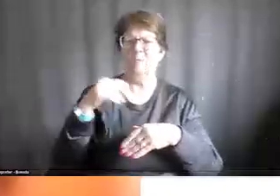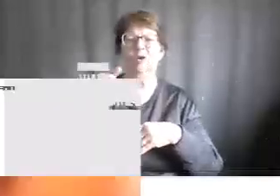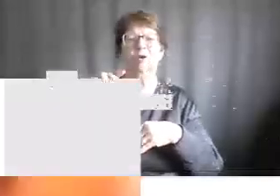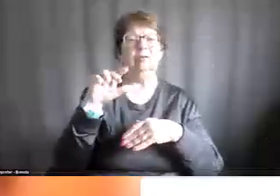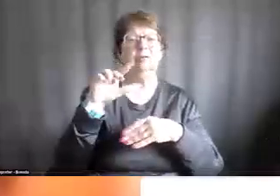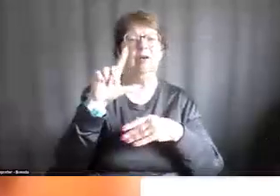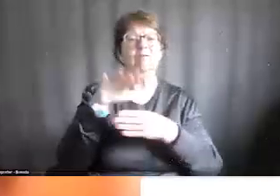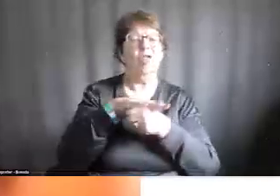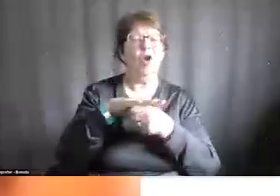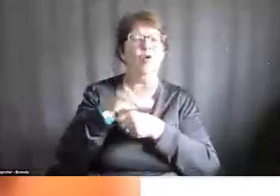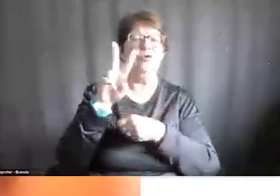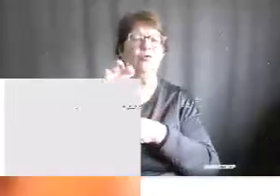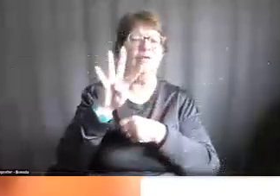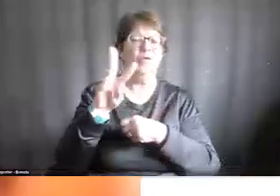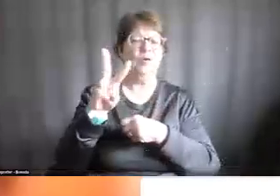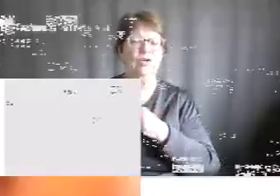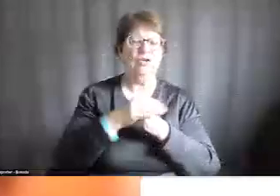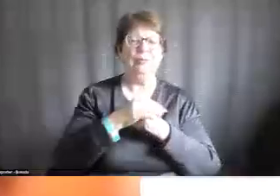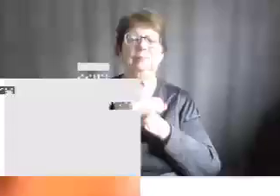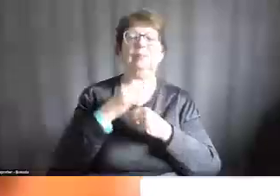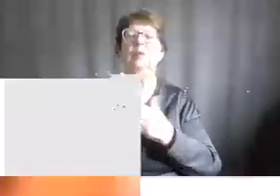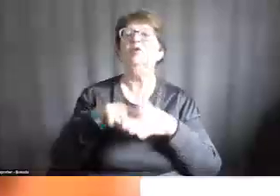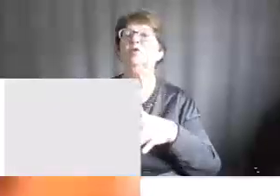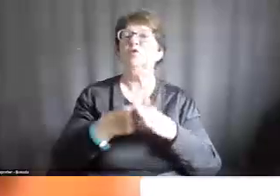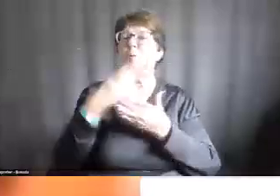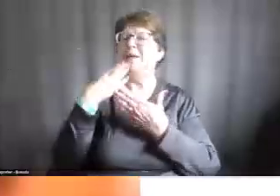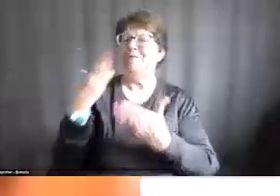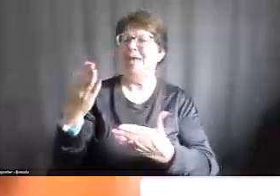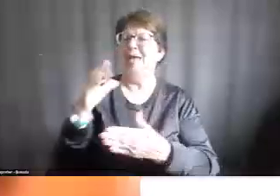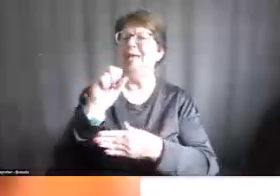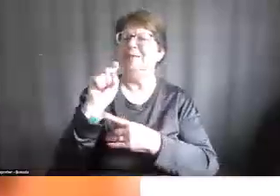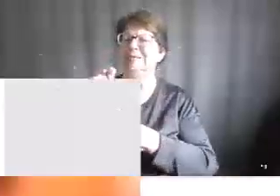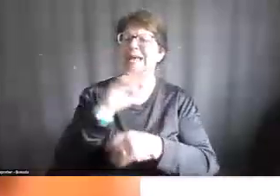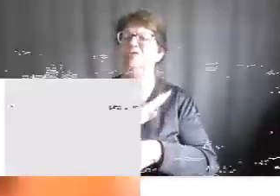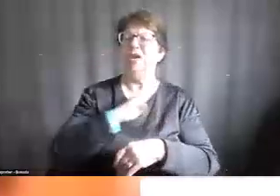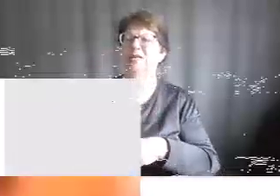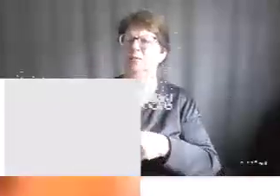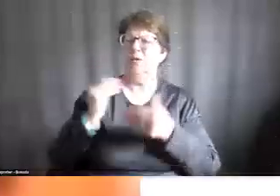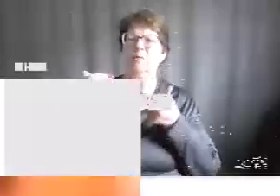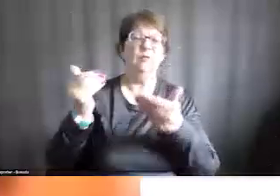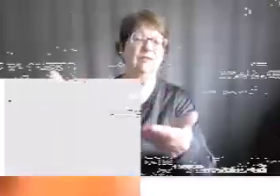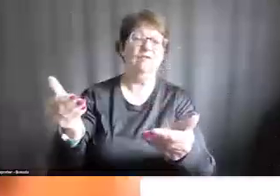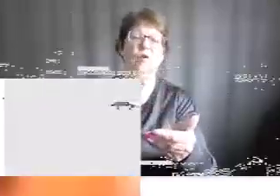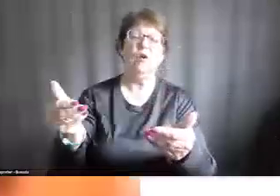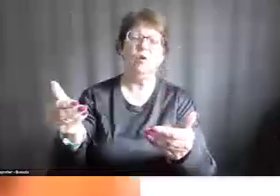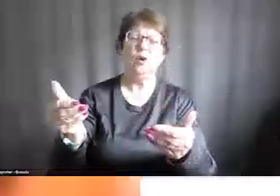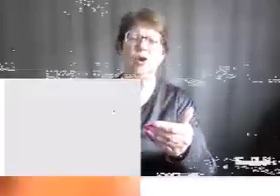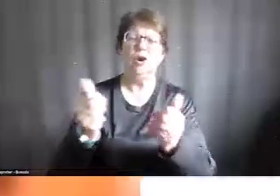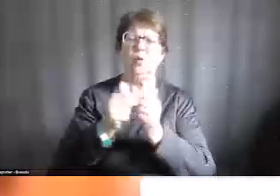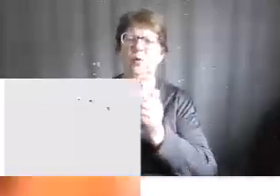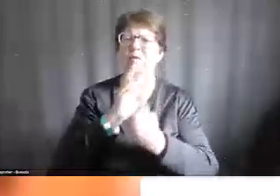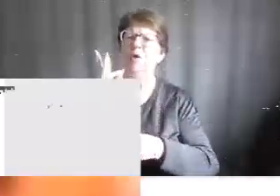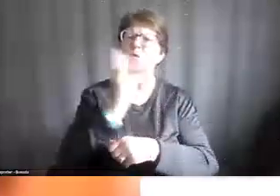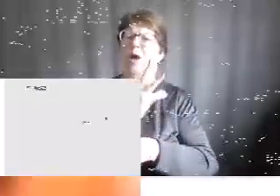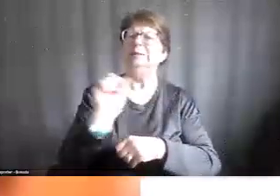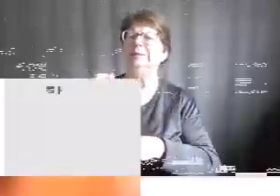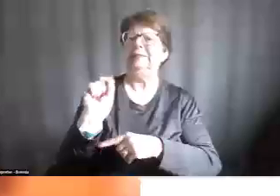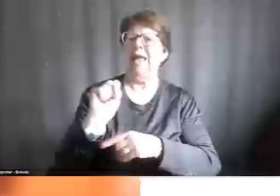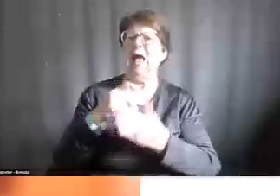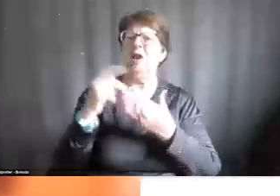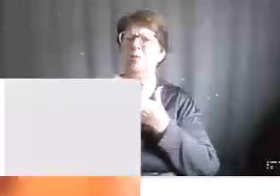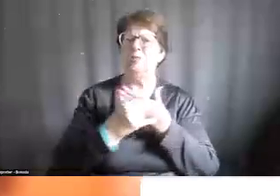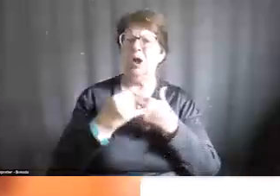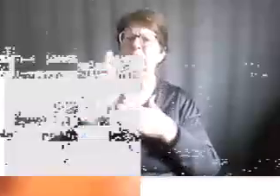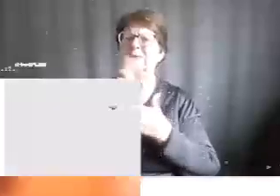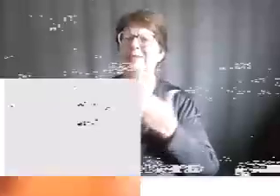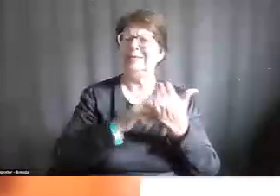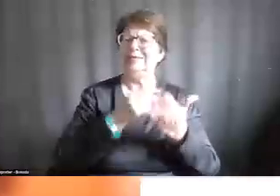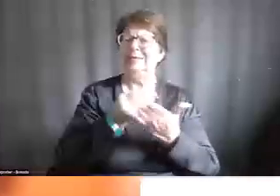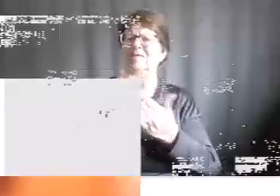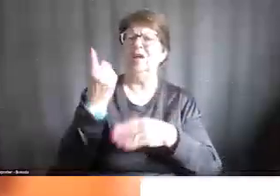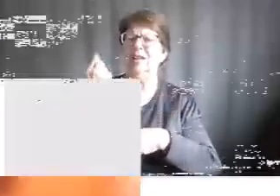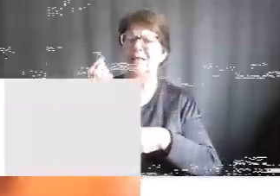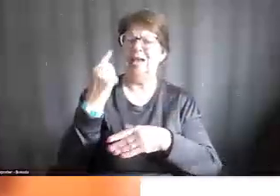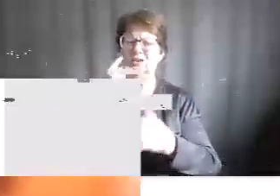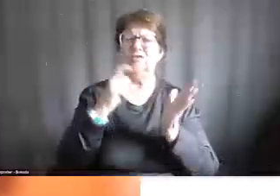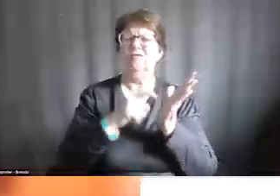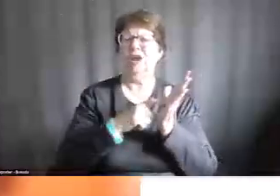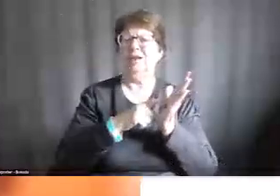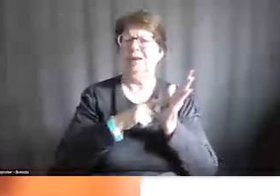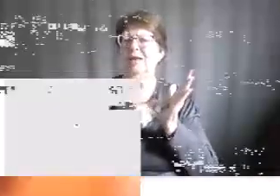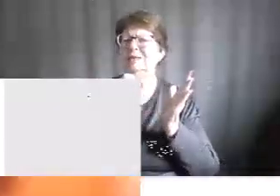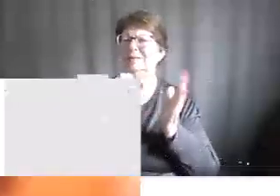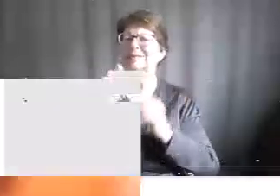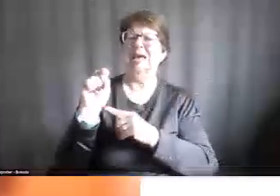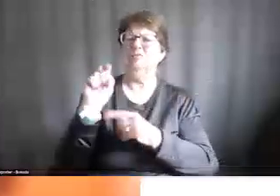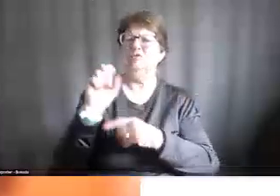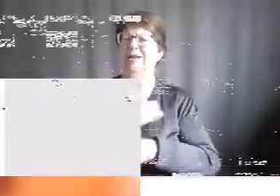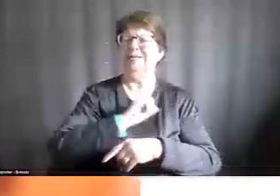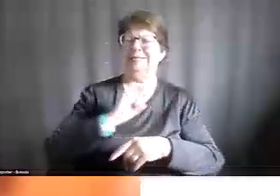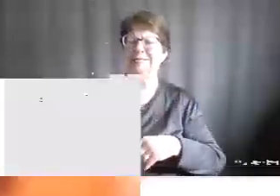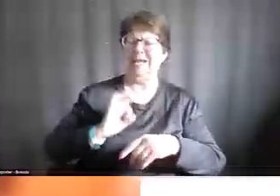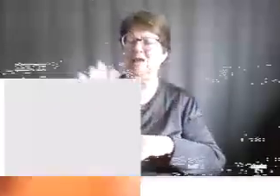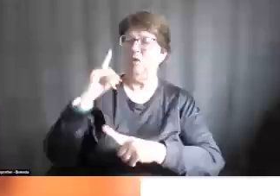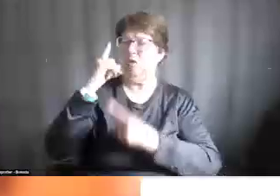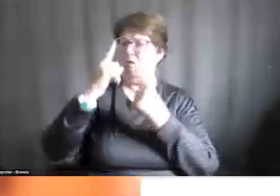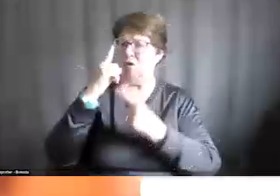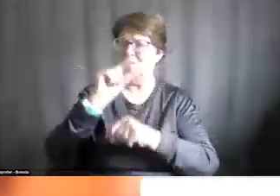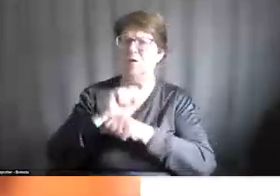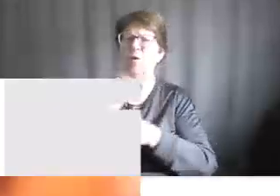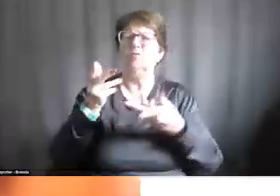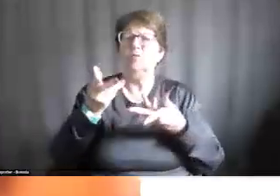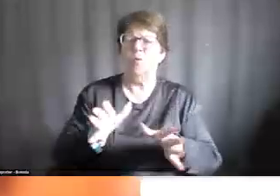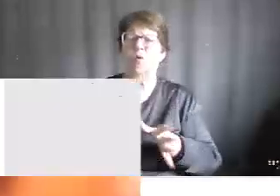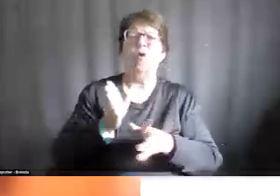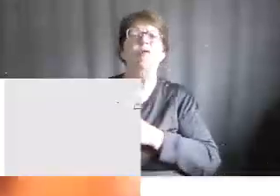Boardroom: I want to start by thanking Sound Transit Board for moving forward with the West Seattle project, with the design funding last year, and recognizing the Sound Transit staff, whose thoughtful work has already produced real results.